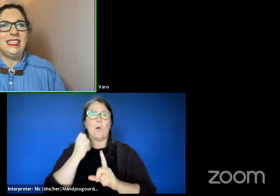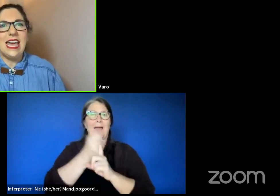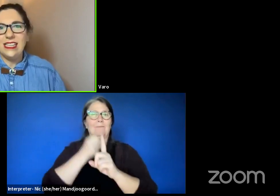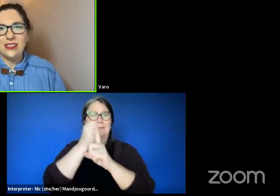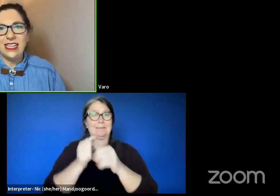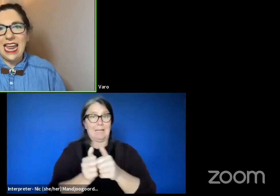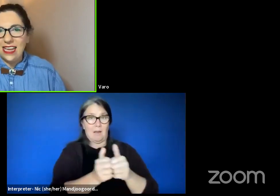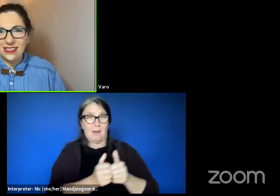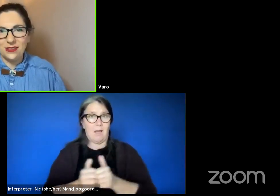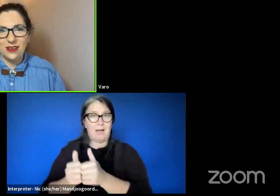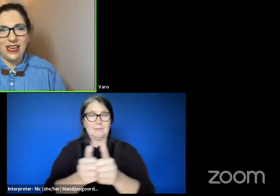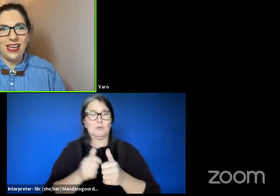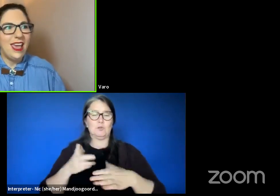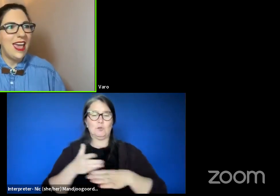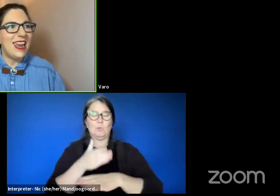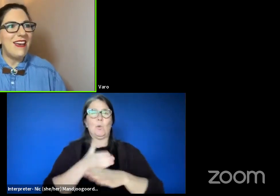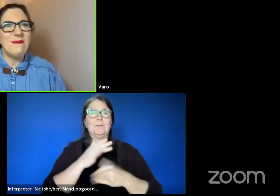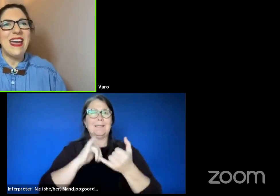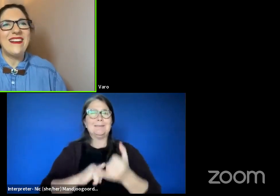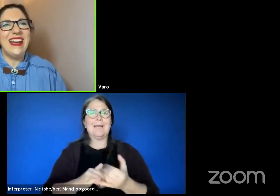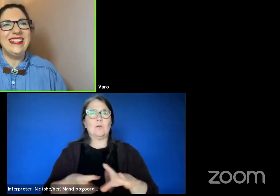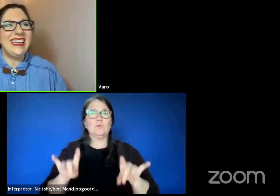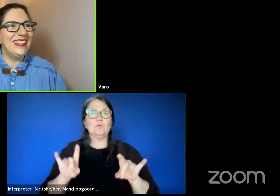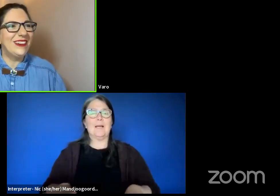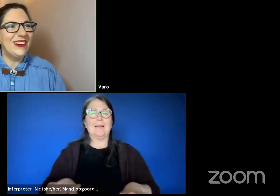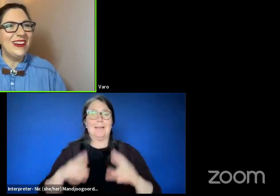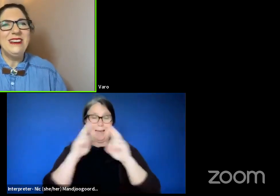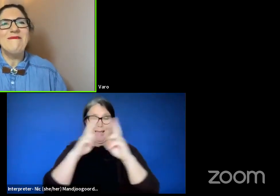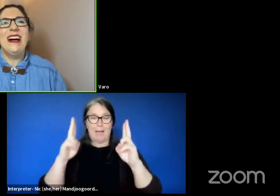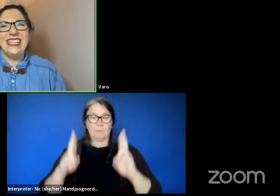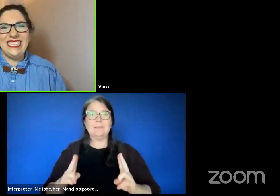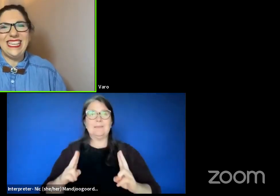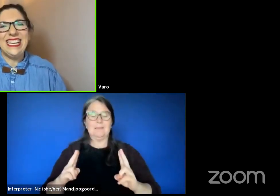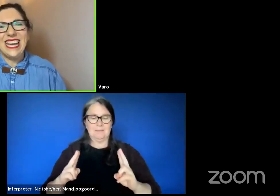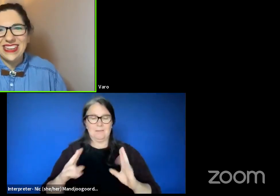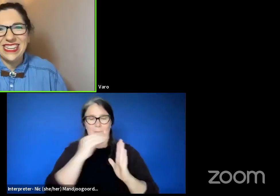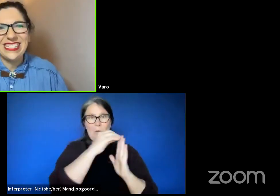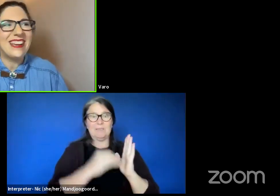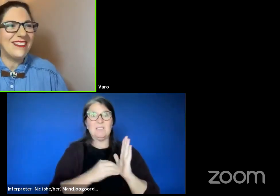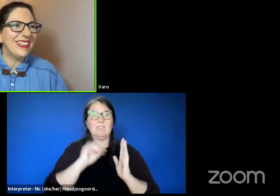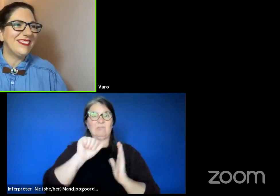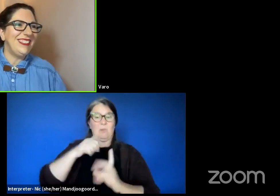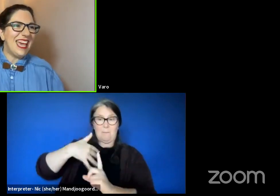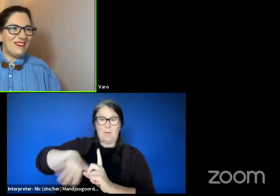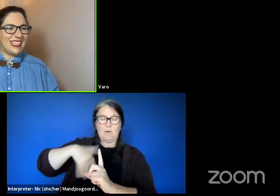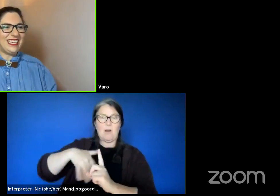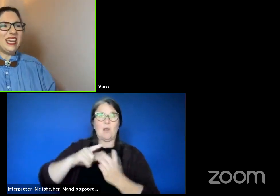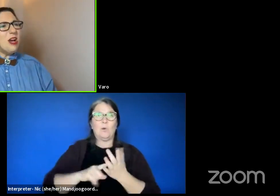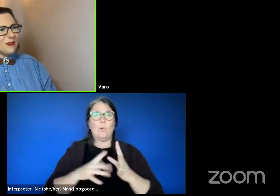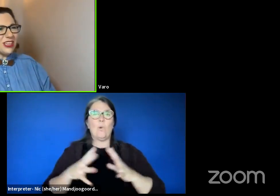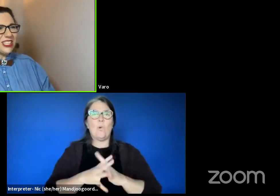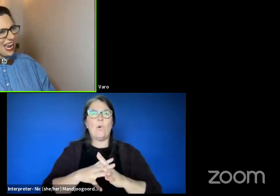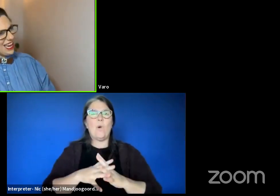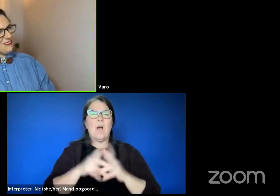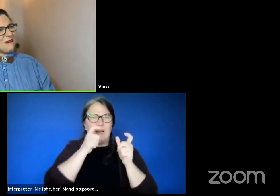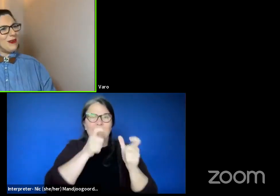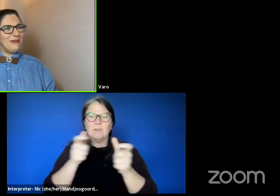Alliance, working policy development at the South Australian housing Authority and have a background in law policy governance and grassroots.